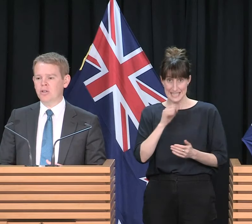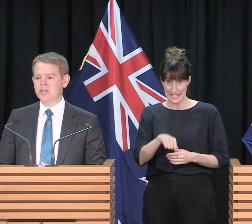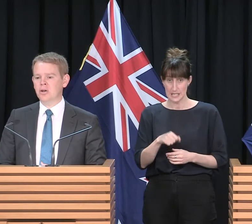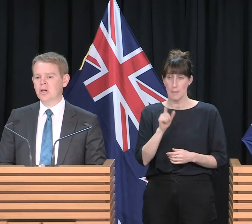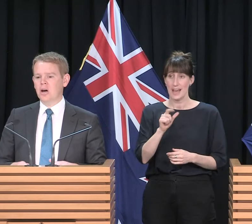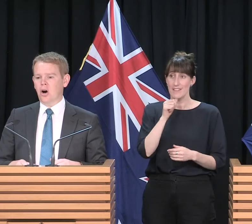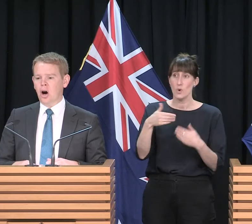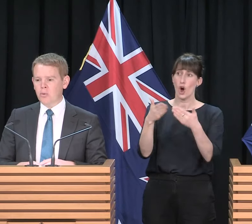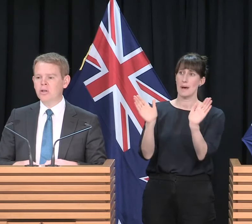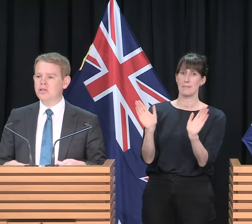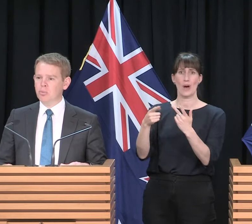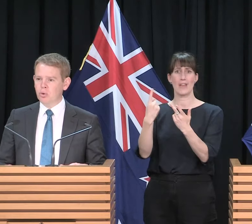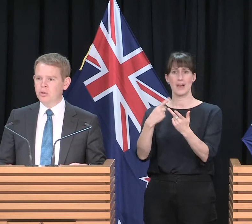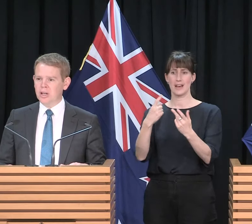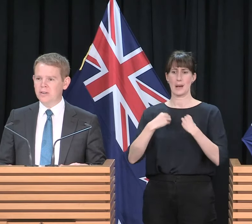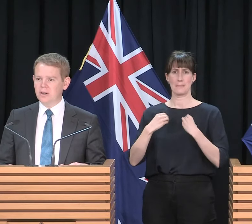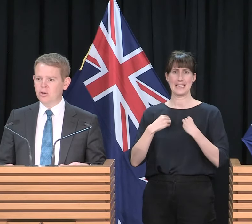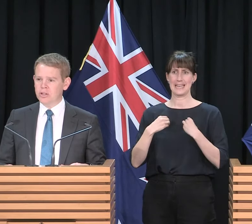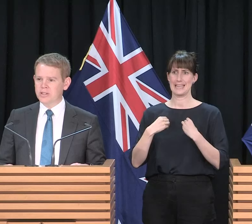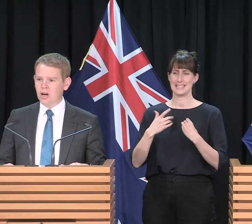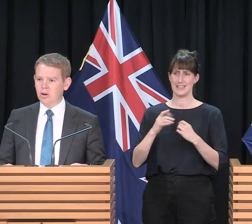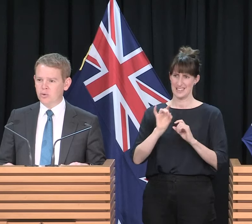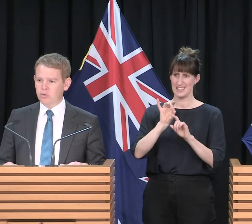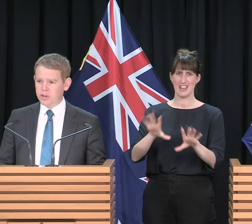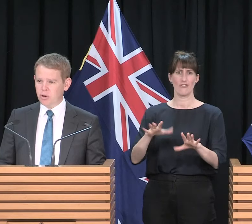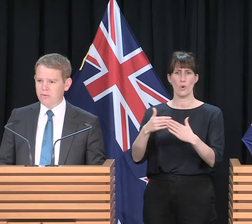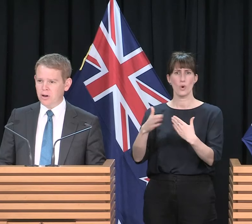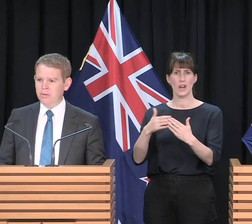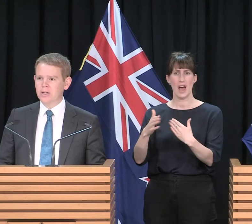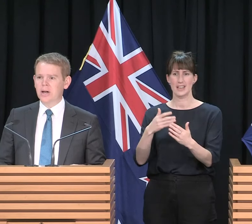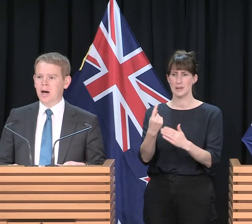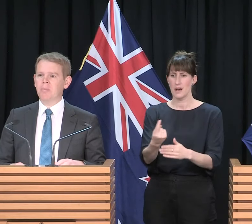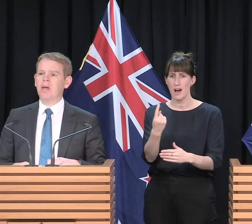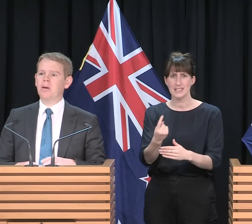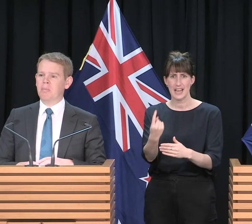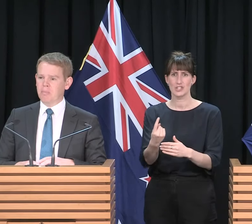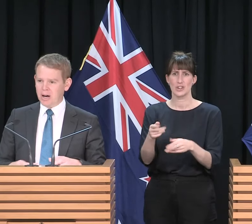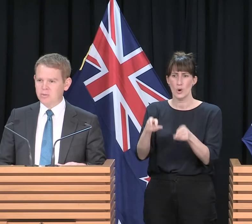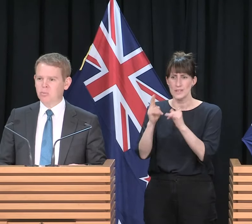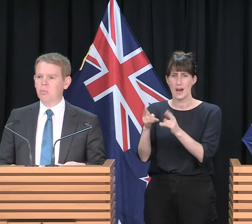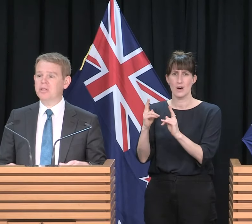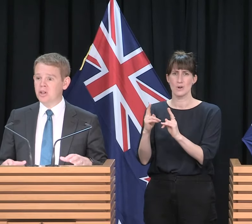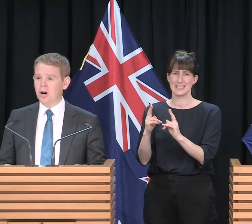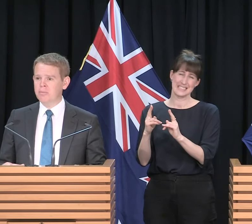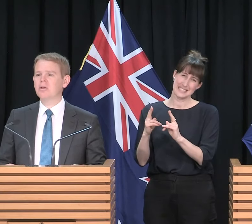the public will be encouraged to wear masks in situations where physical distancing is